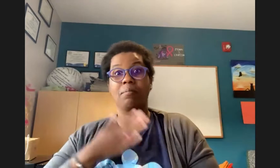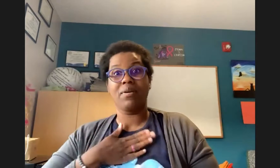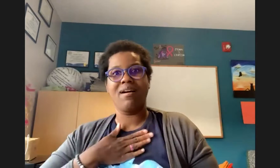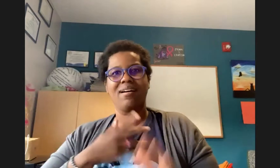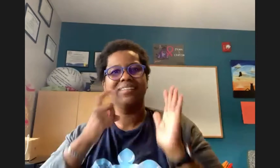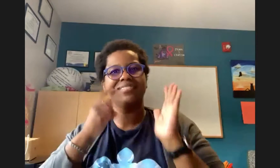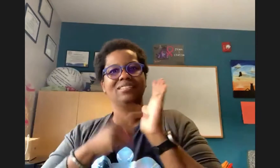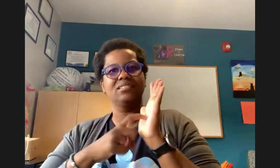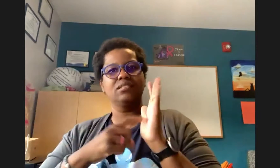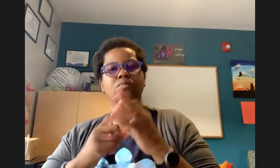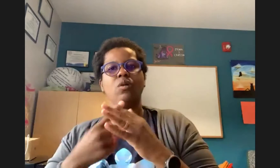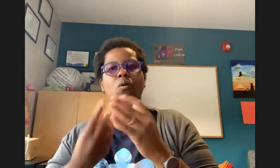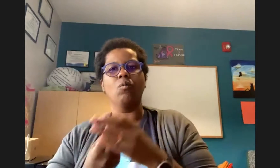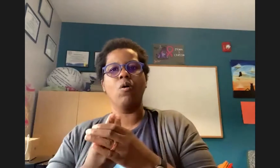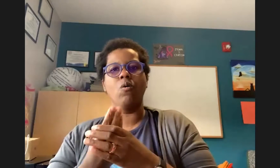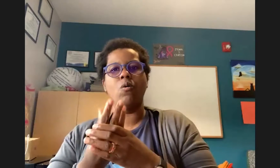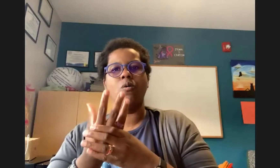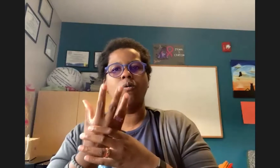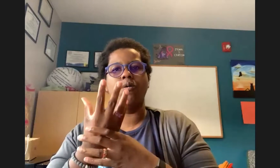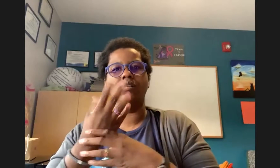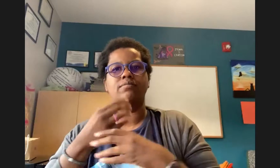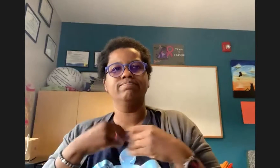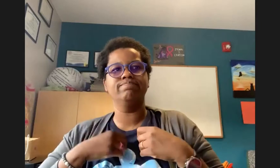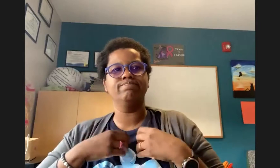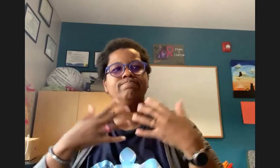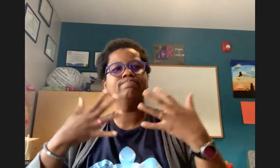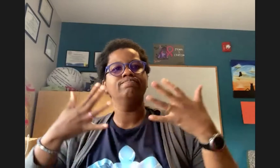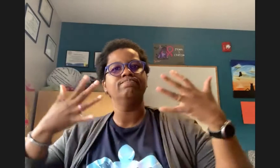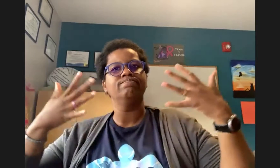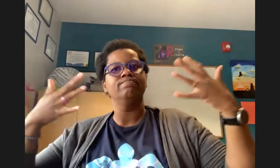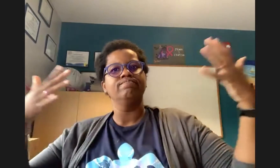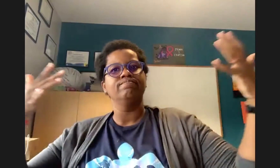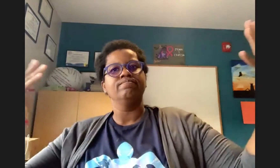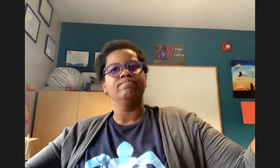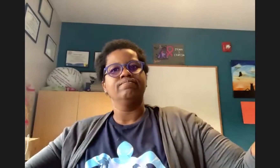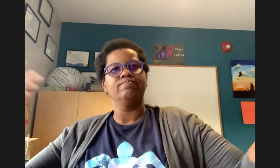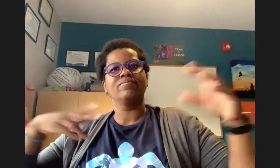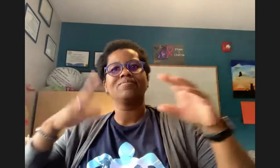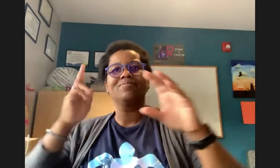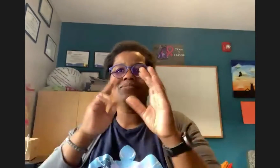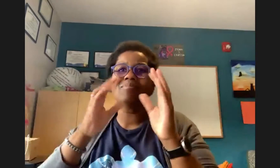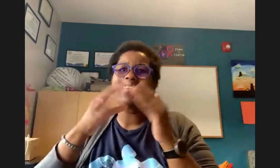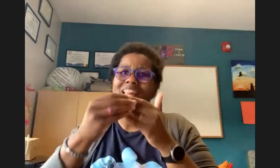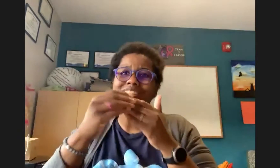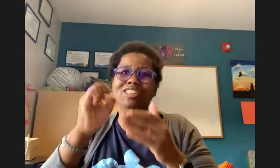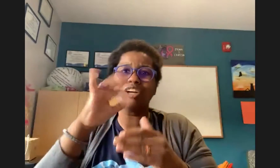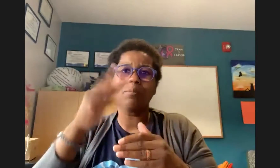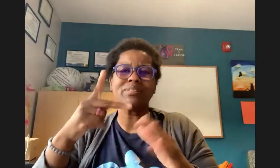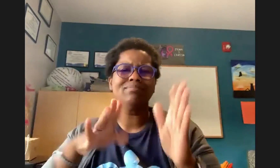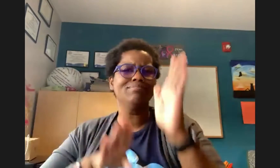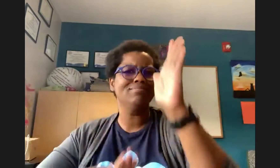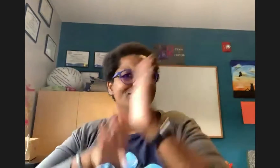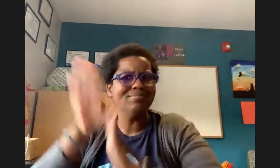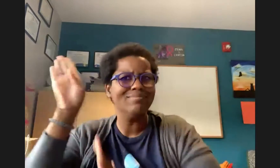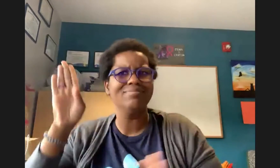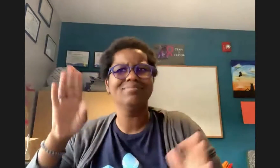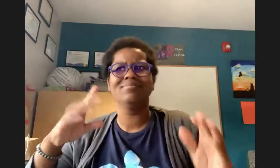And that's when I really started to grow and blossom and open up. I developed leadership skills there.